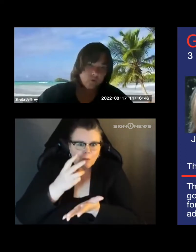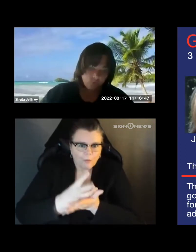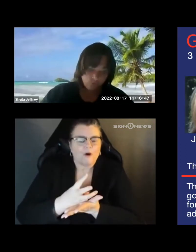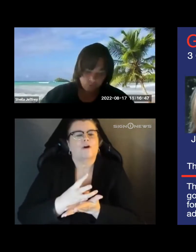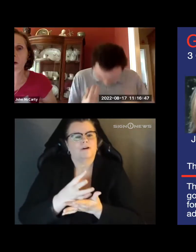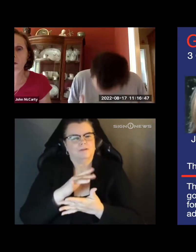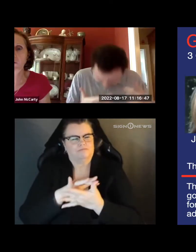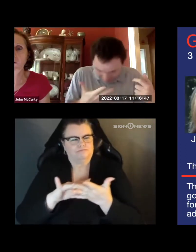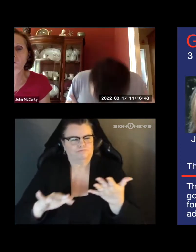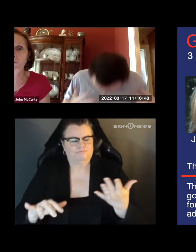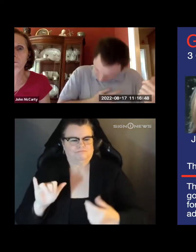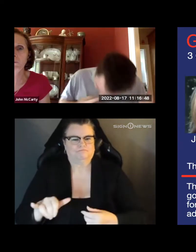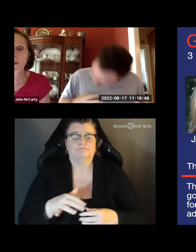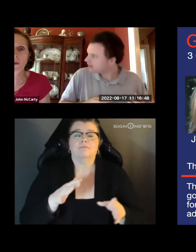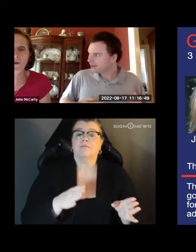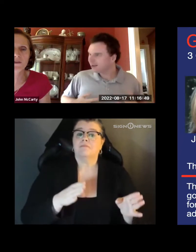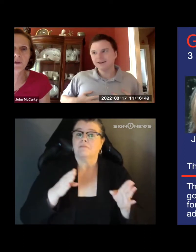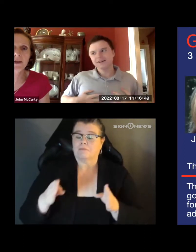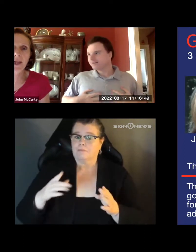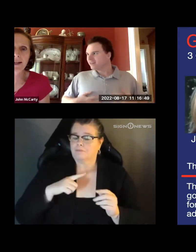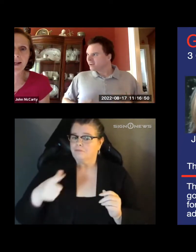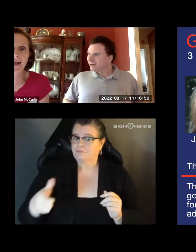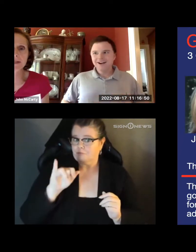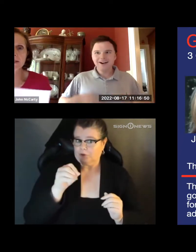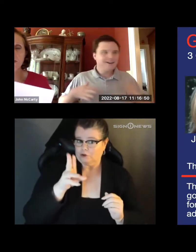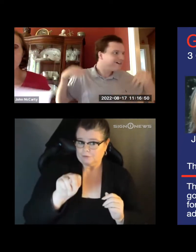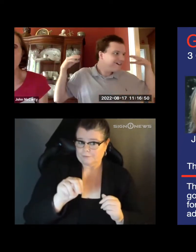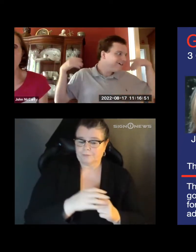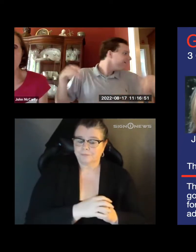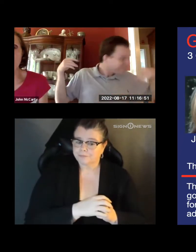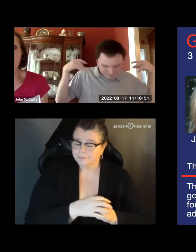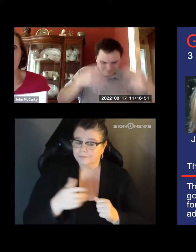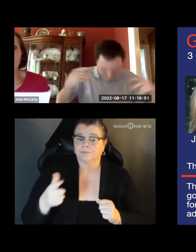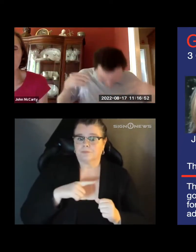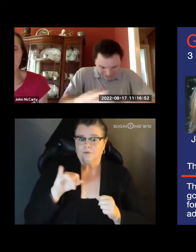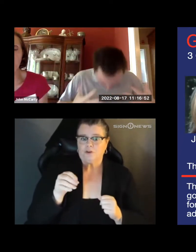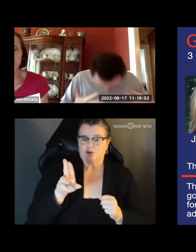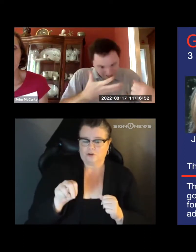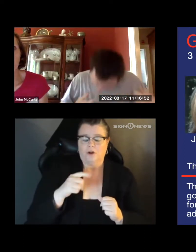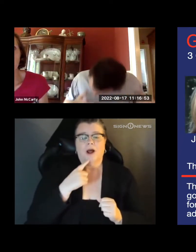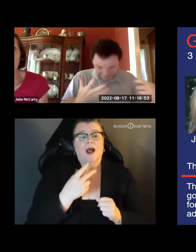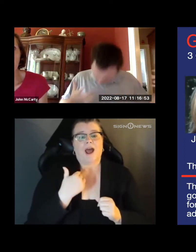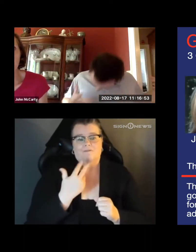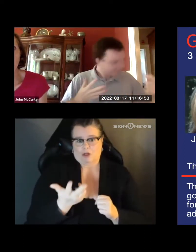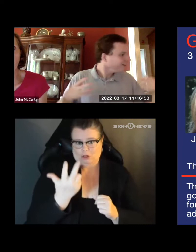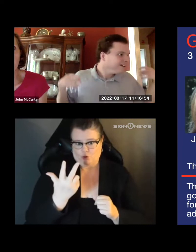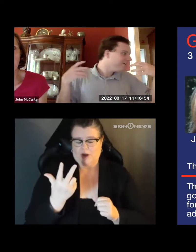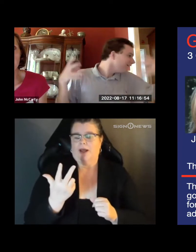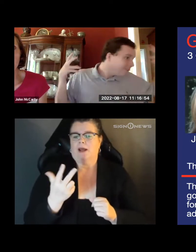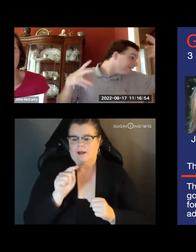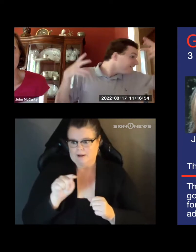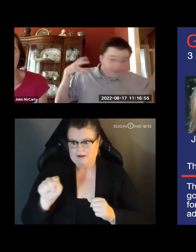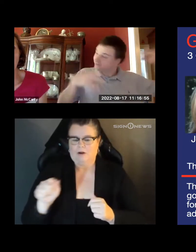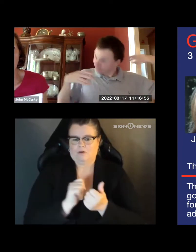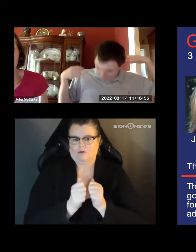there are three candidates for Georgia's attorney general Jen Jordan Chris Carr